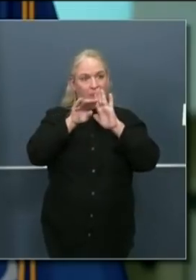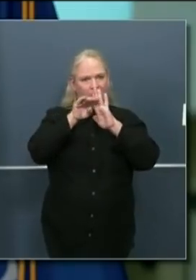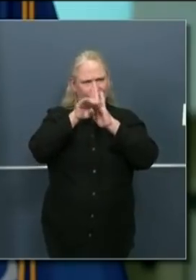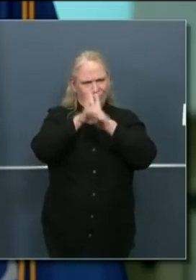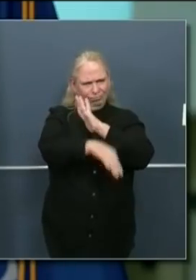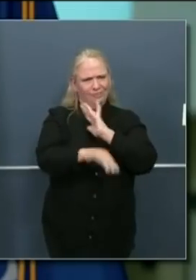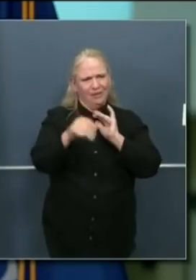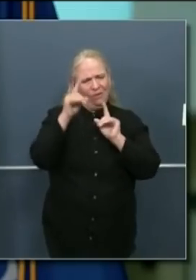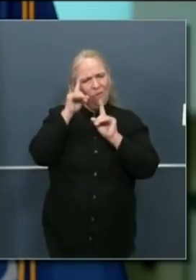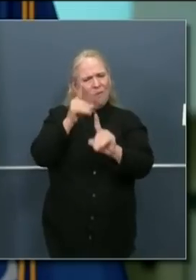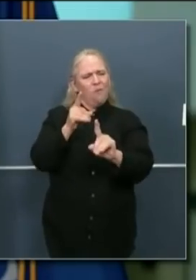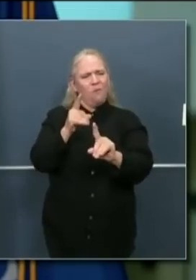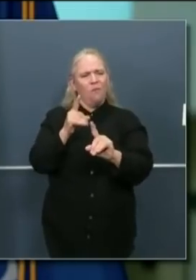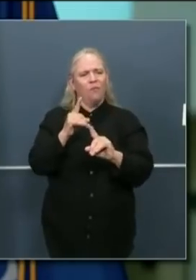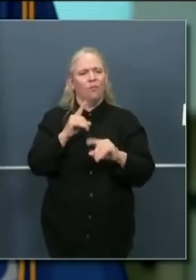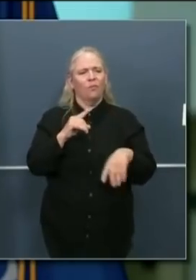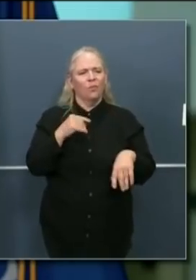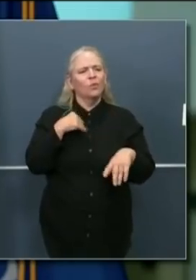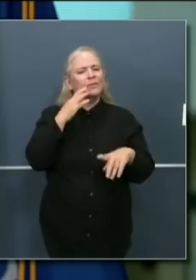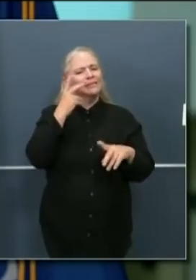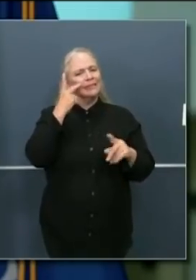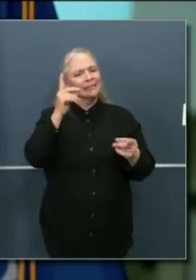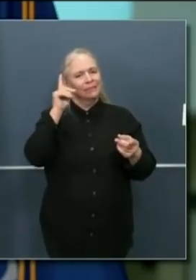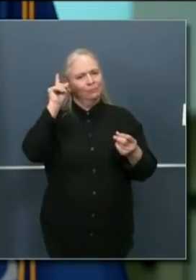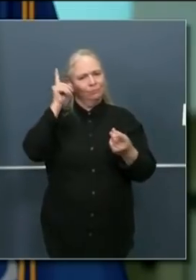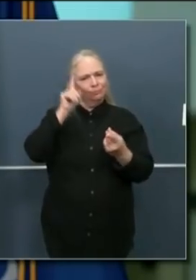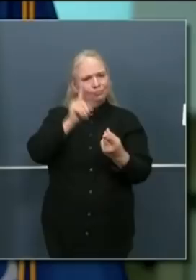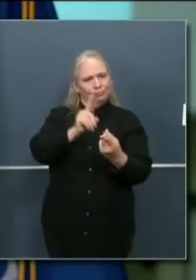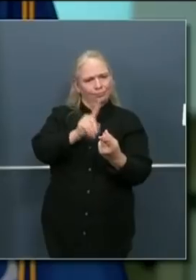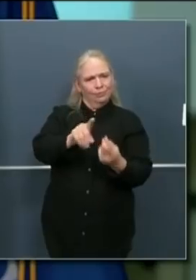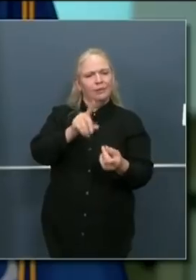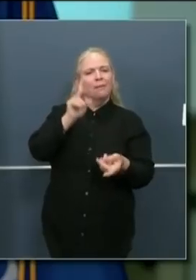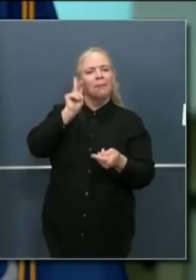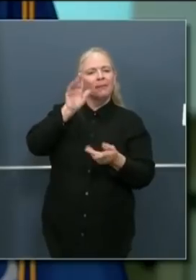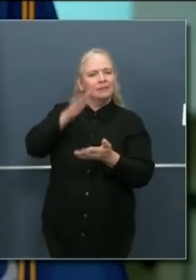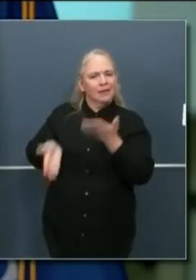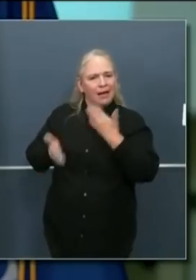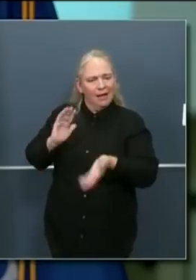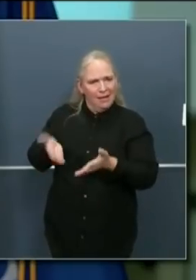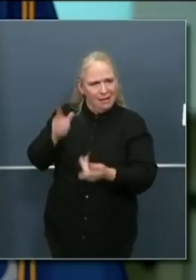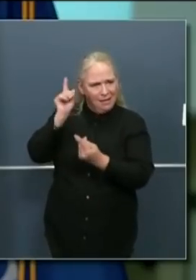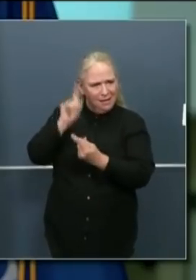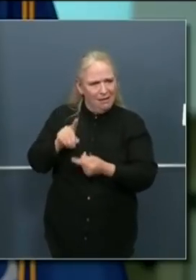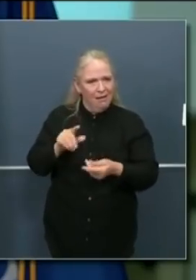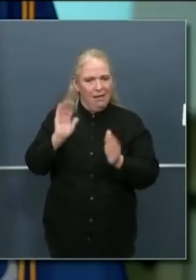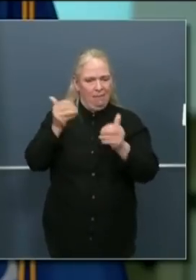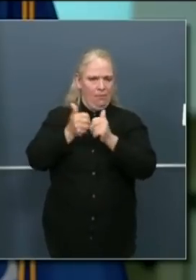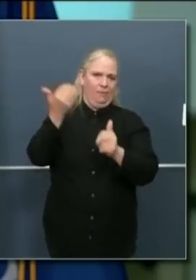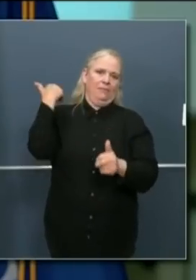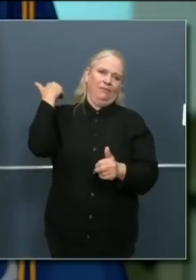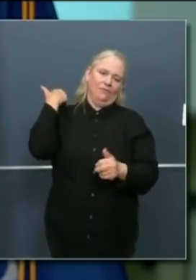WHERE WE ARE IN TERMS OF PRESENTATION OF THE DATA AND EXPECTATIONS THE MORTALITY RATE